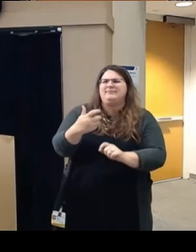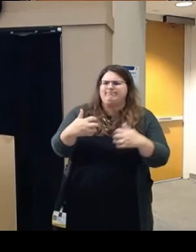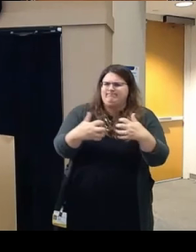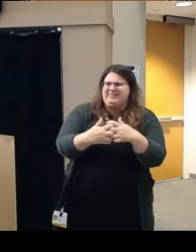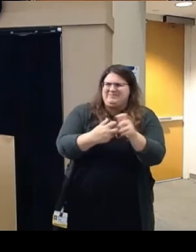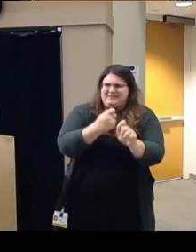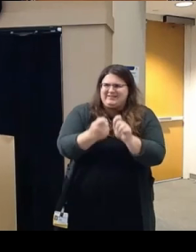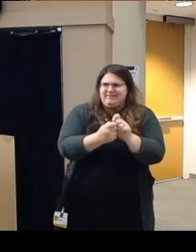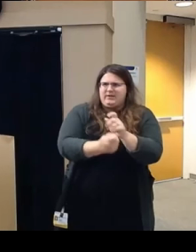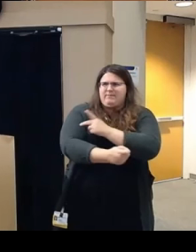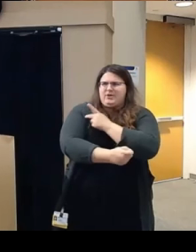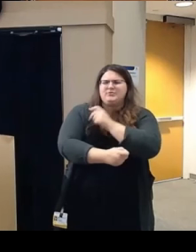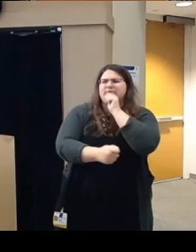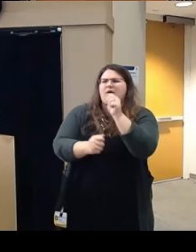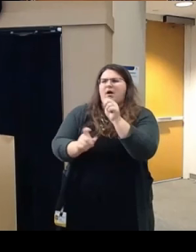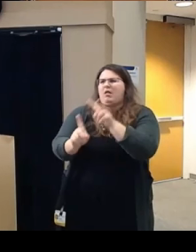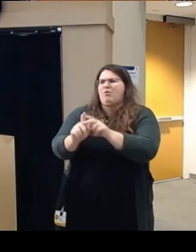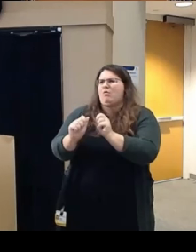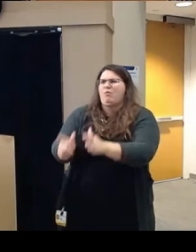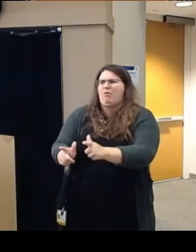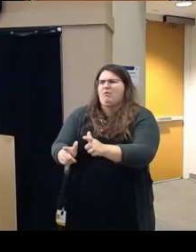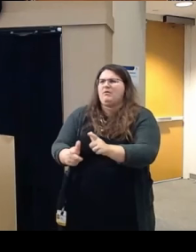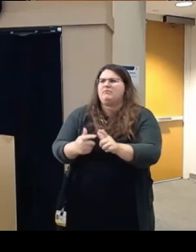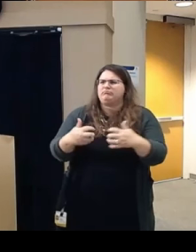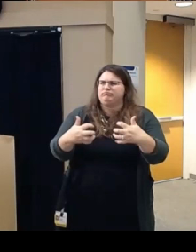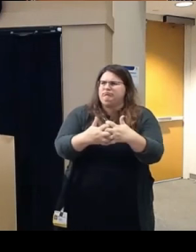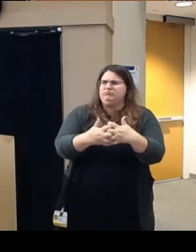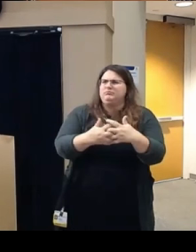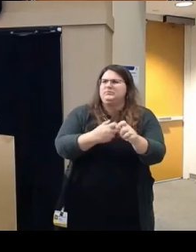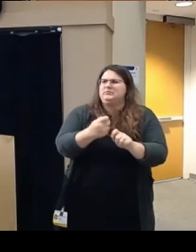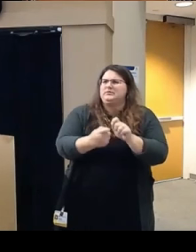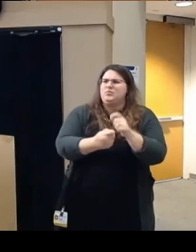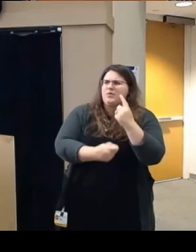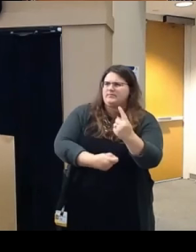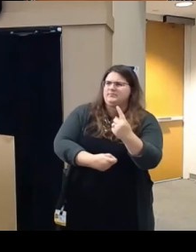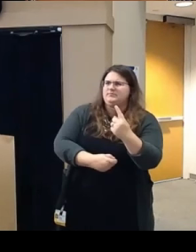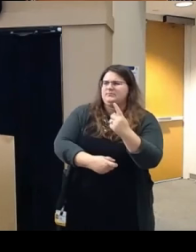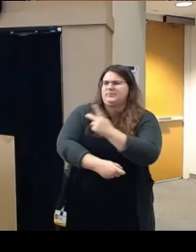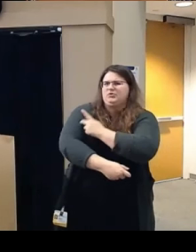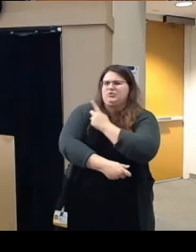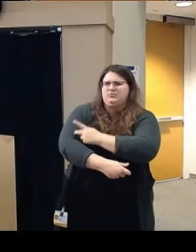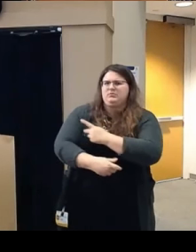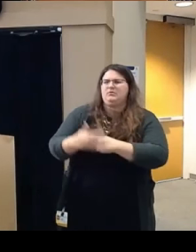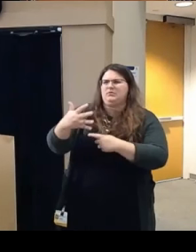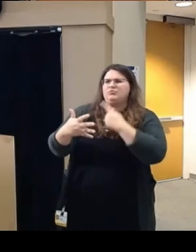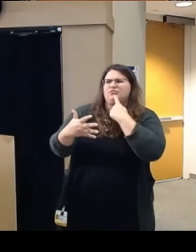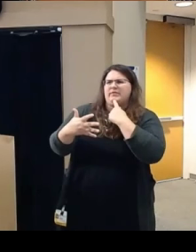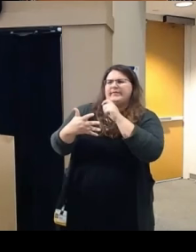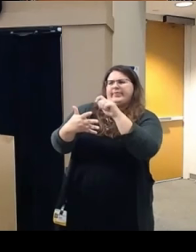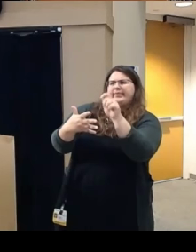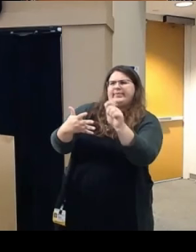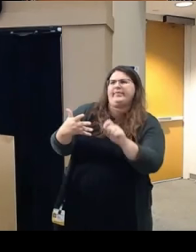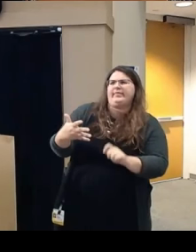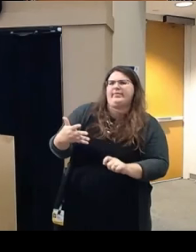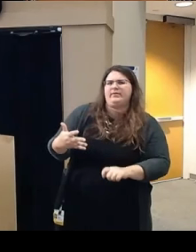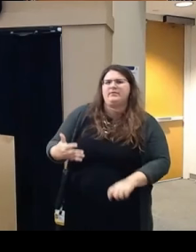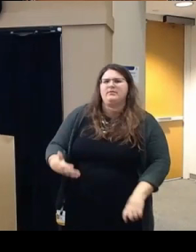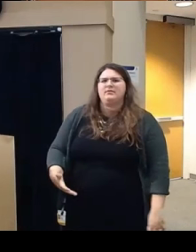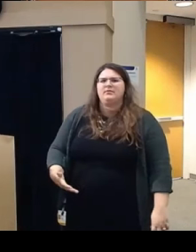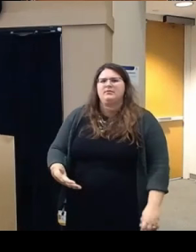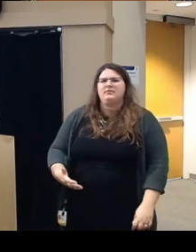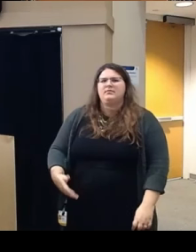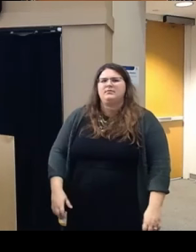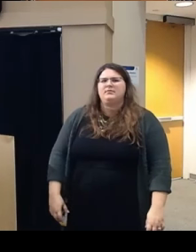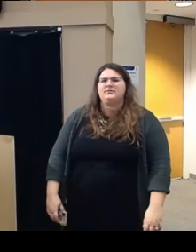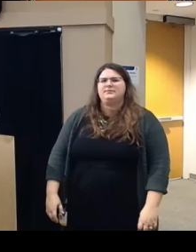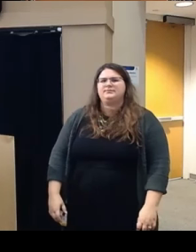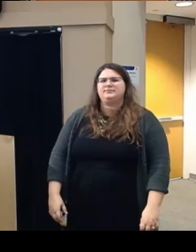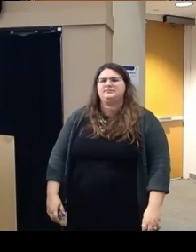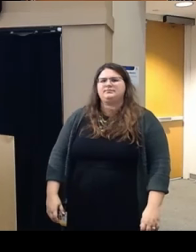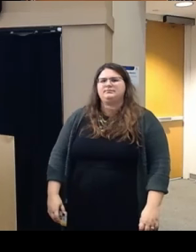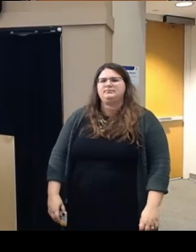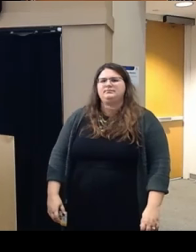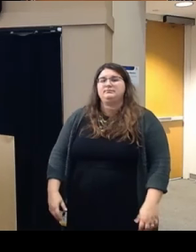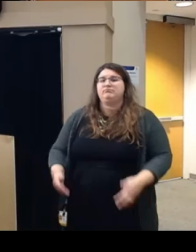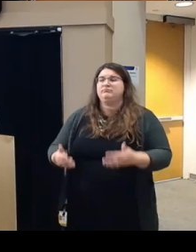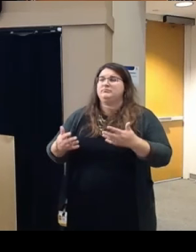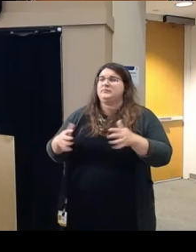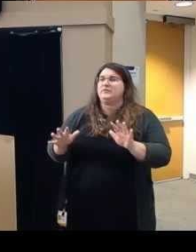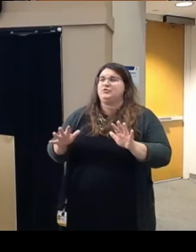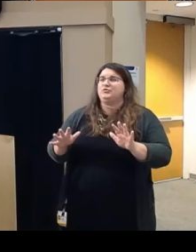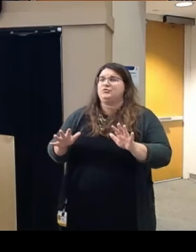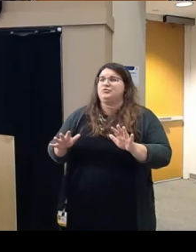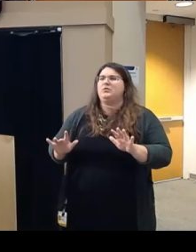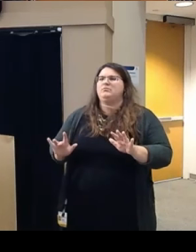today and then once I am done with this note I can press accept then